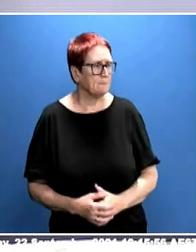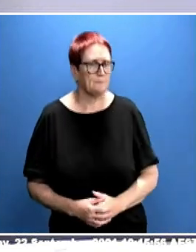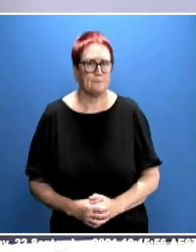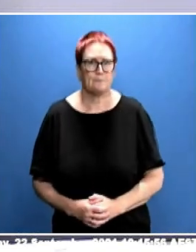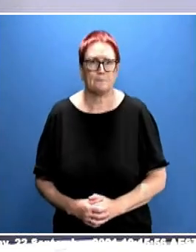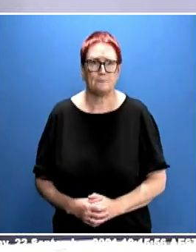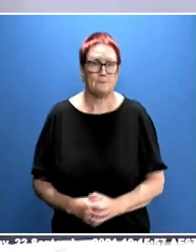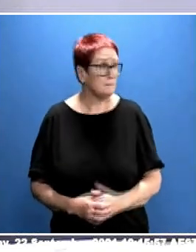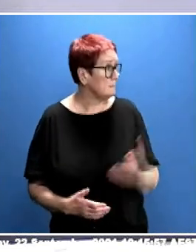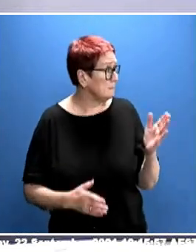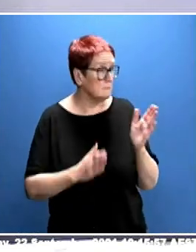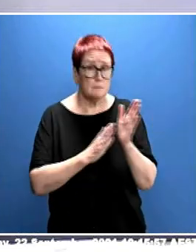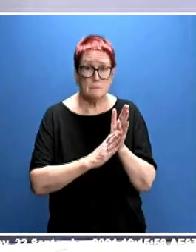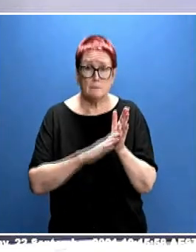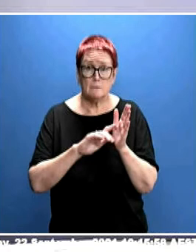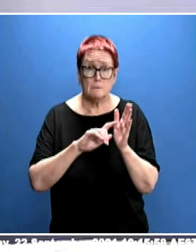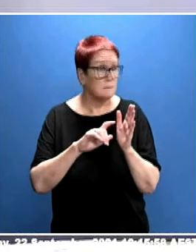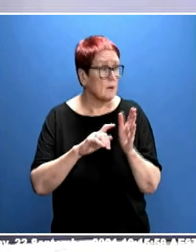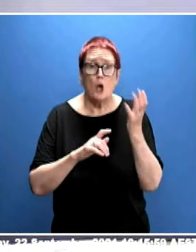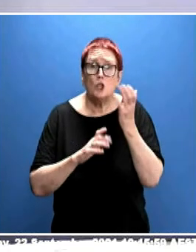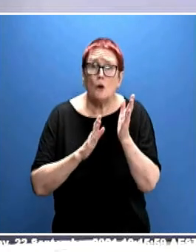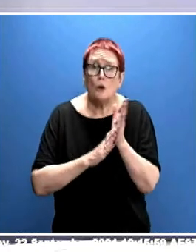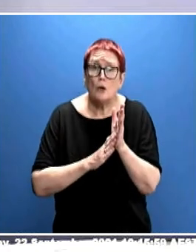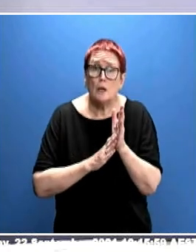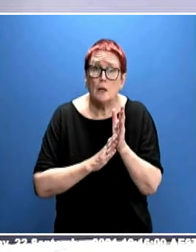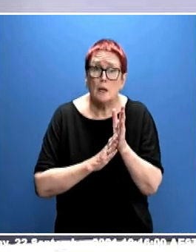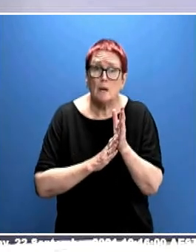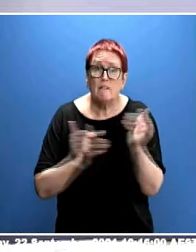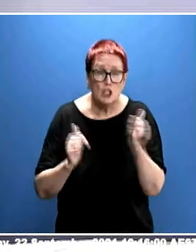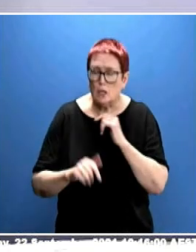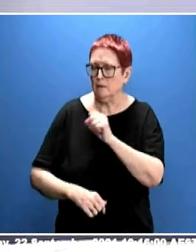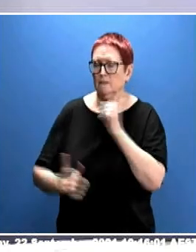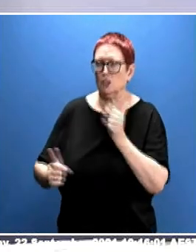Mr Crowley, are you content --- I'm sorry, have you finished, Ms McMillan? I have indeed, Mr Chair.